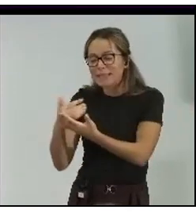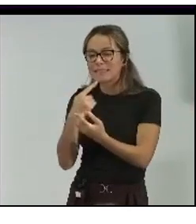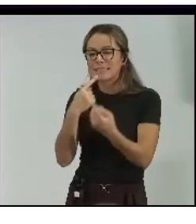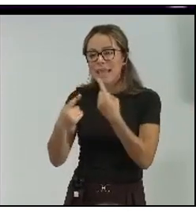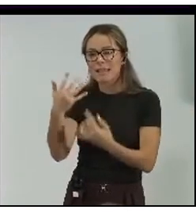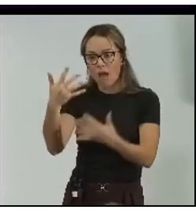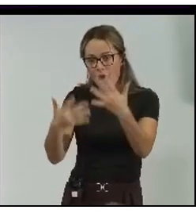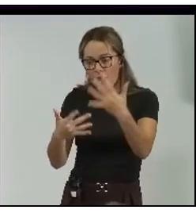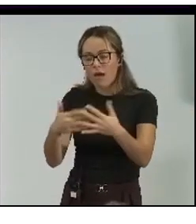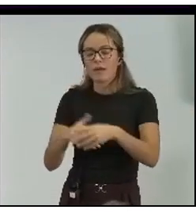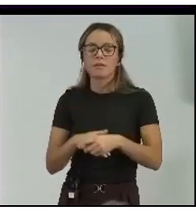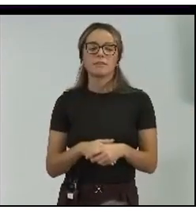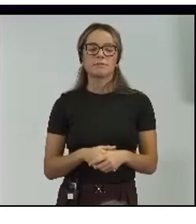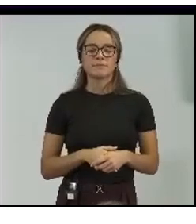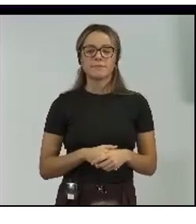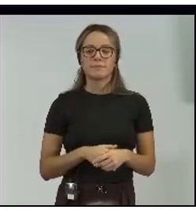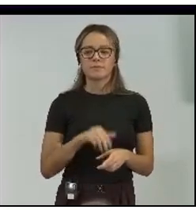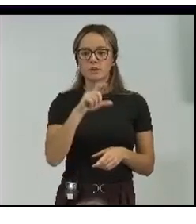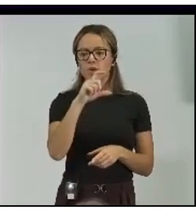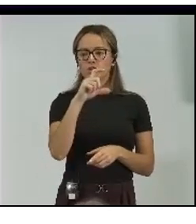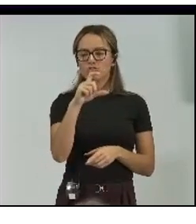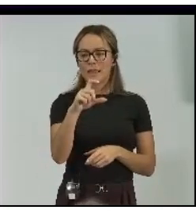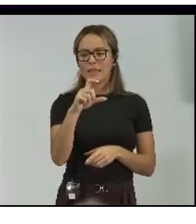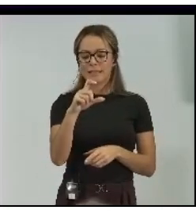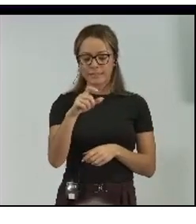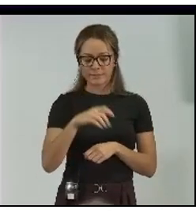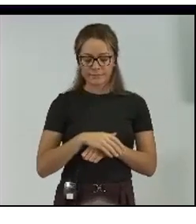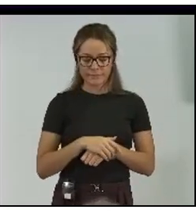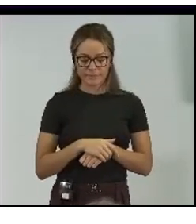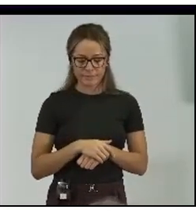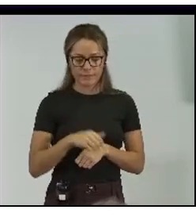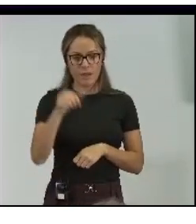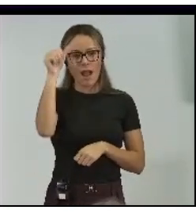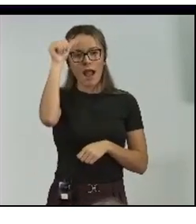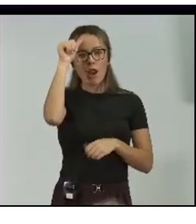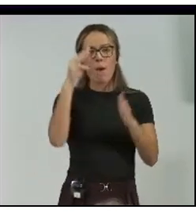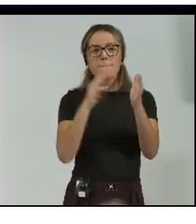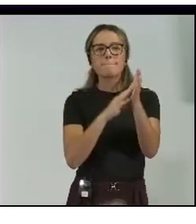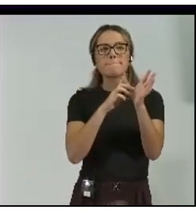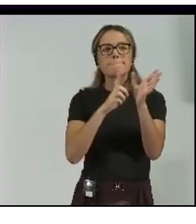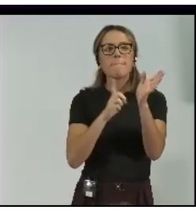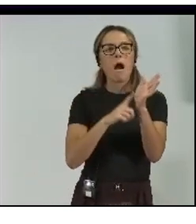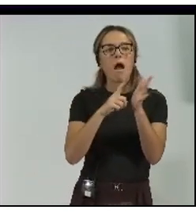And Craig, I know that Mali’s made much of the accessibility training resources that you